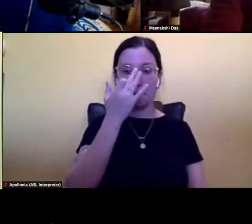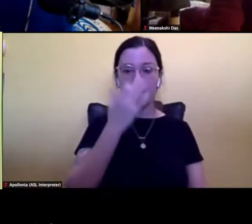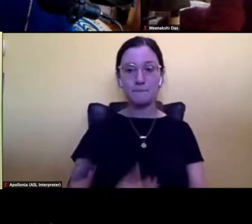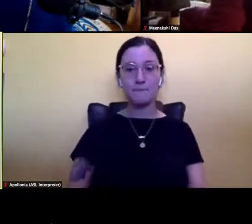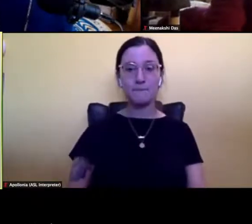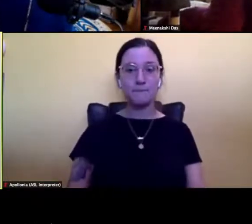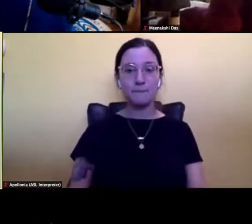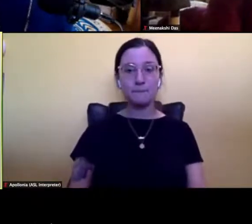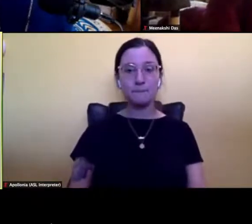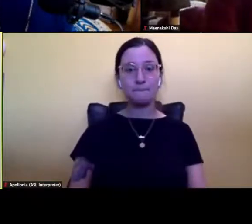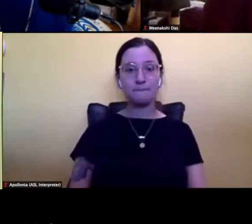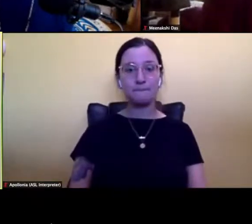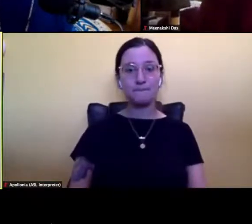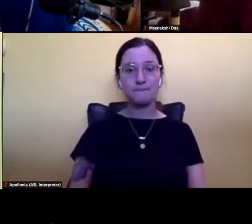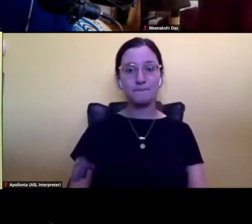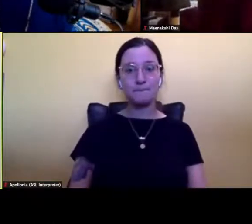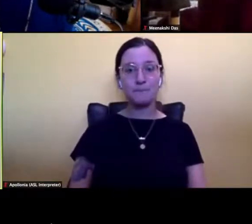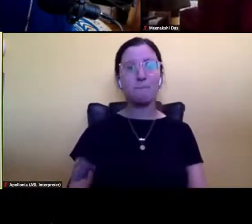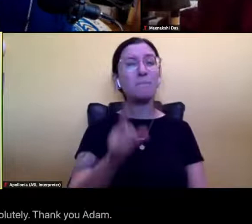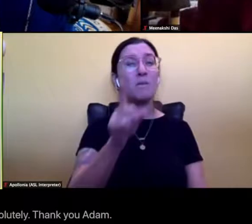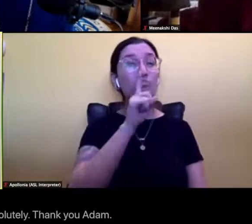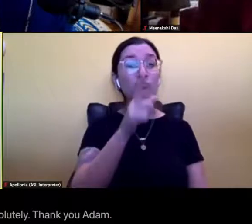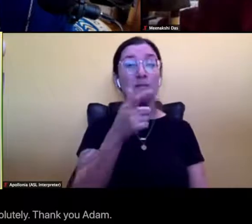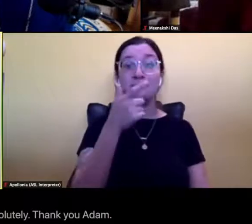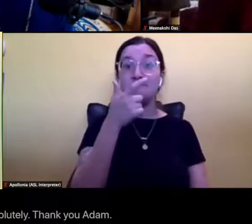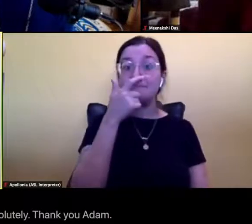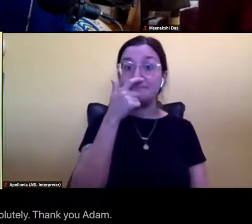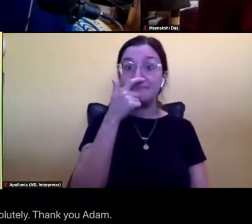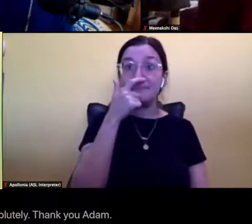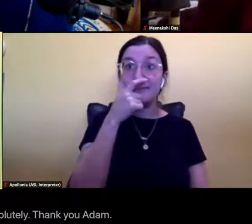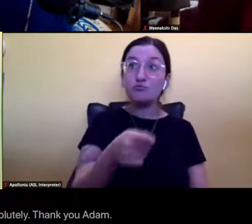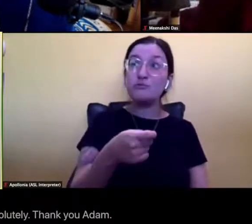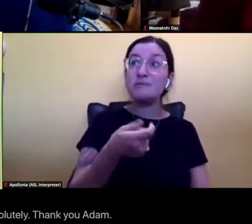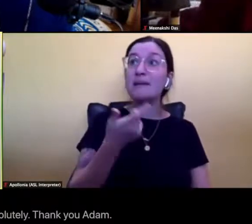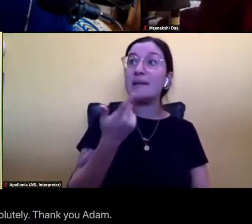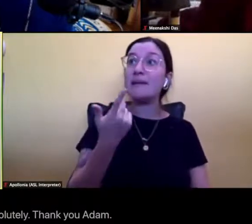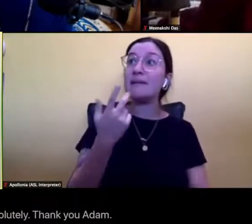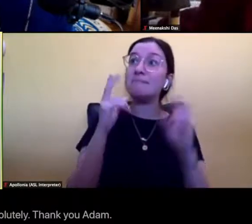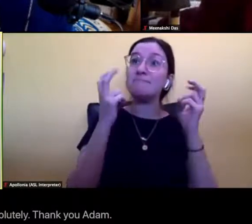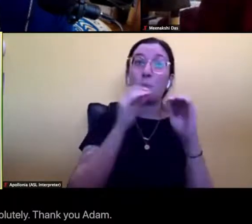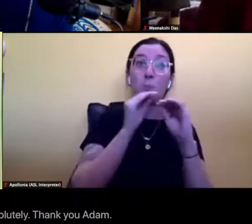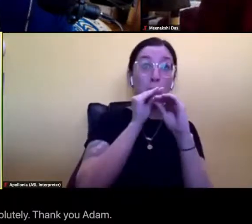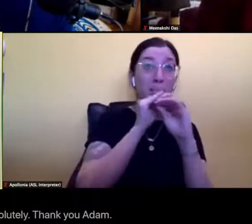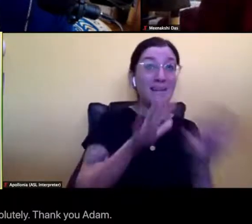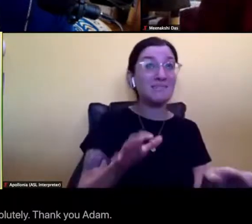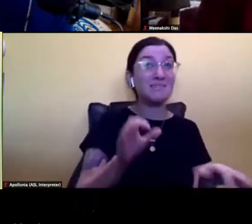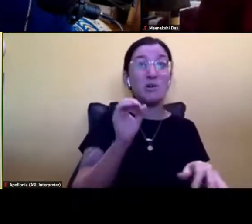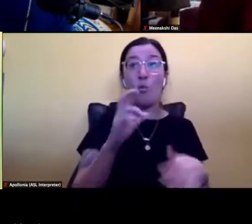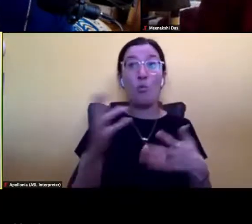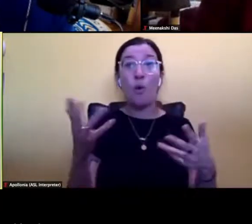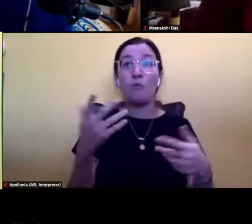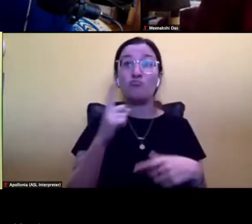have whether it's a blessing whatever you want to call it I don't have to hide my disability.